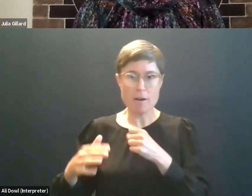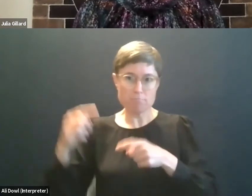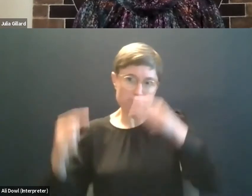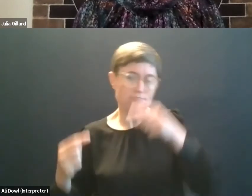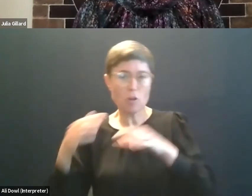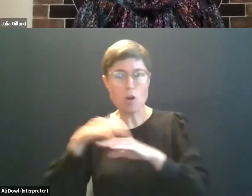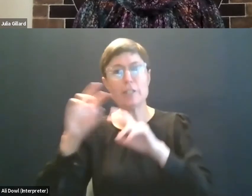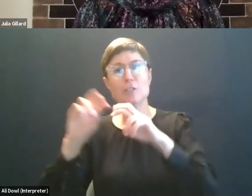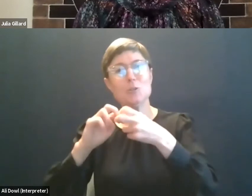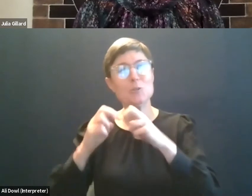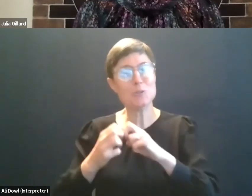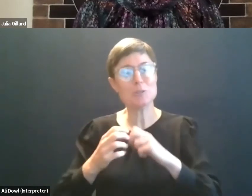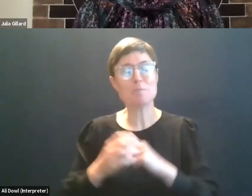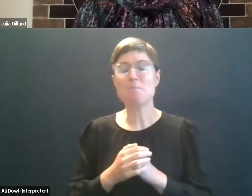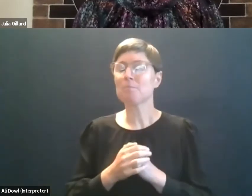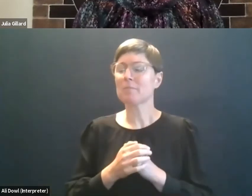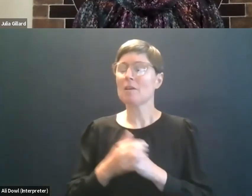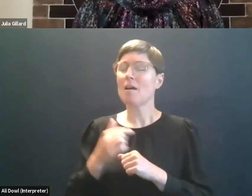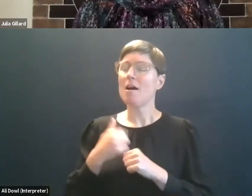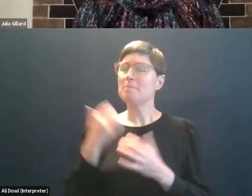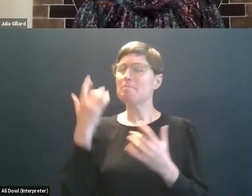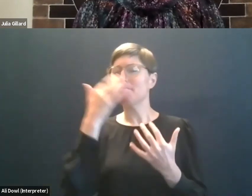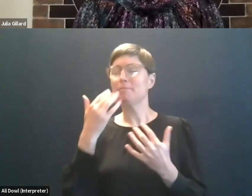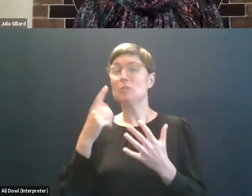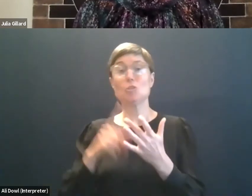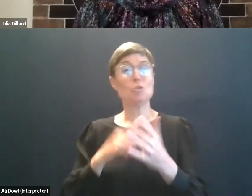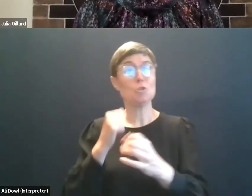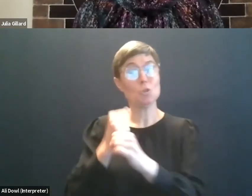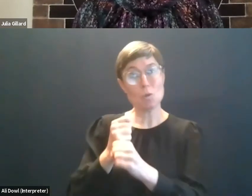One of the things I was thinking about was Julia, I'm sure you were proud of the fact